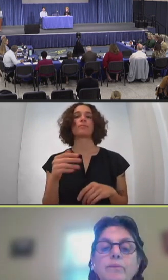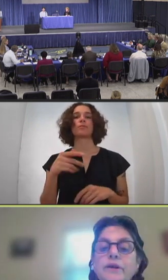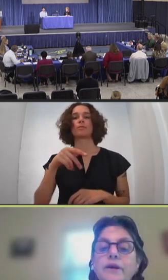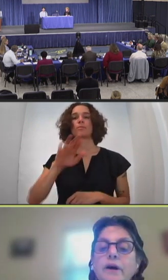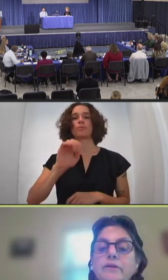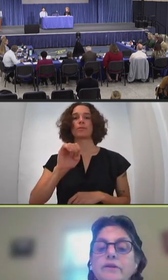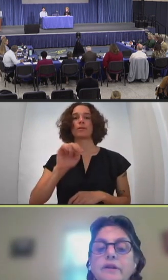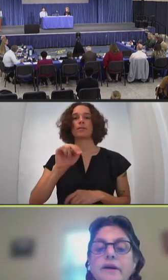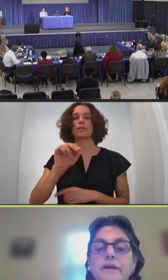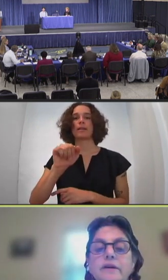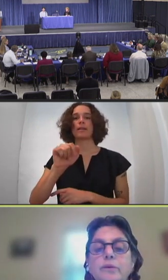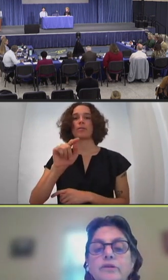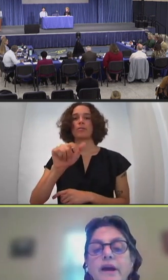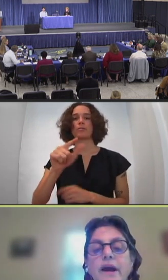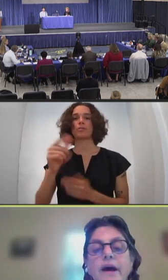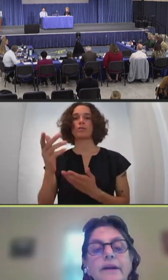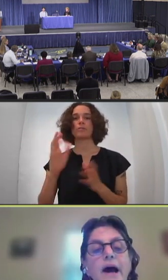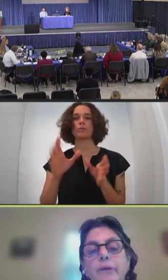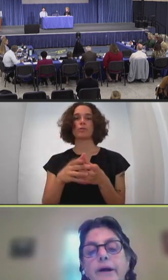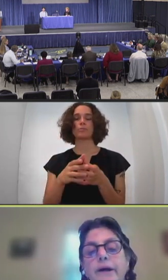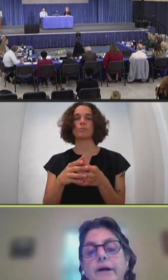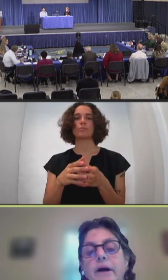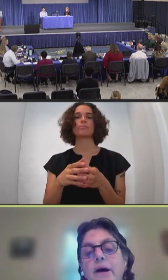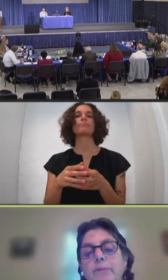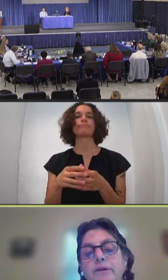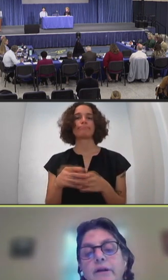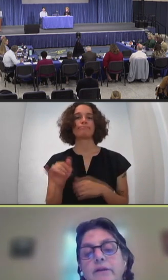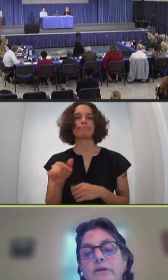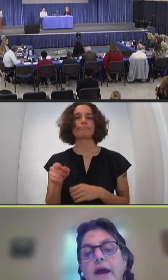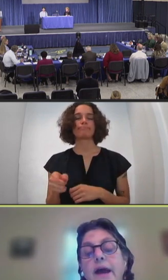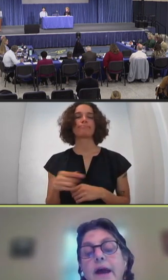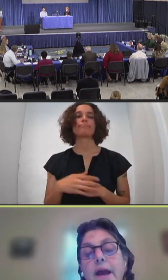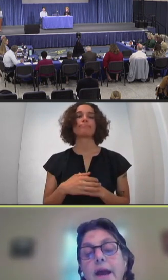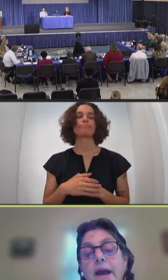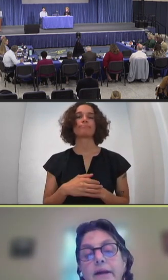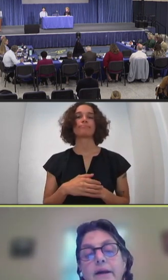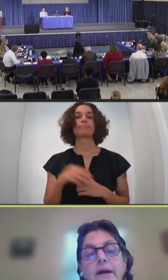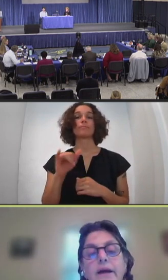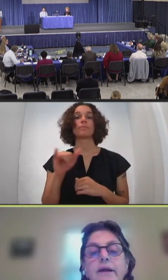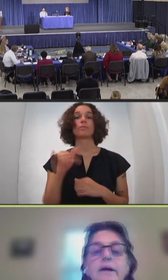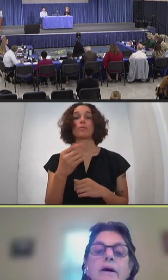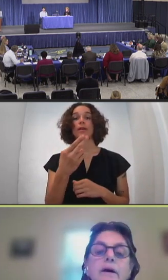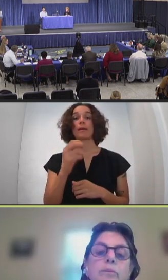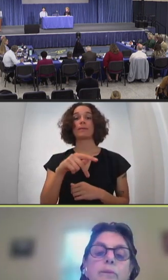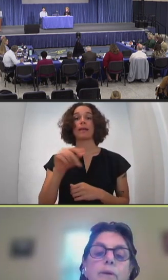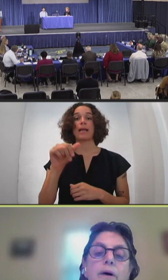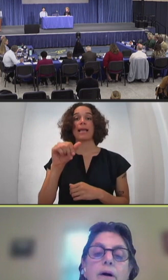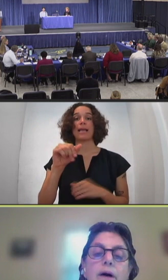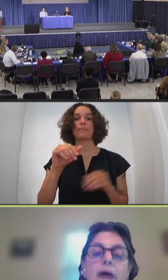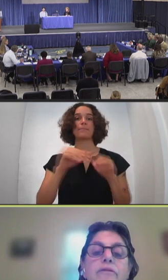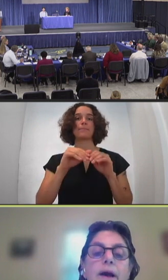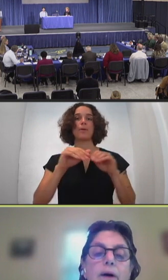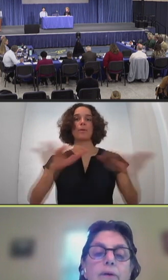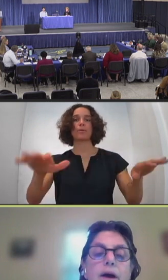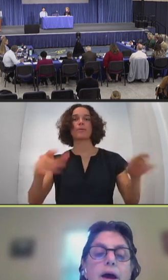The other thing that they did was they had an outbreak of hepatitis A in a halfway house. And